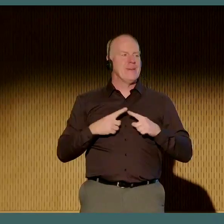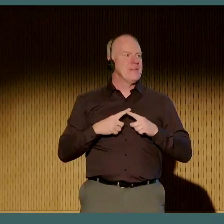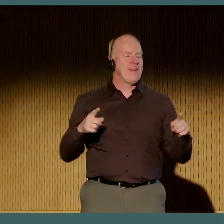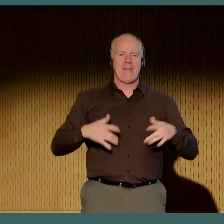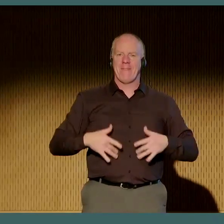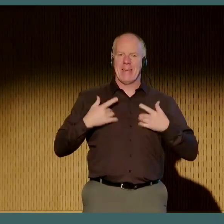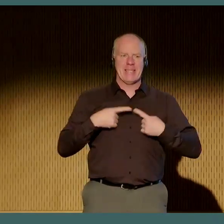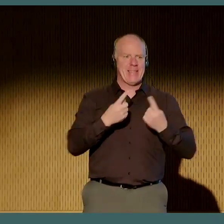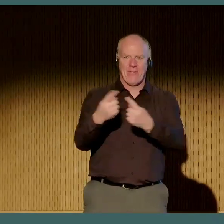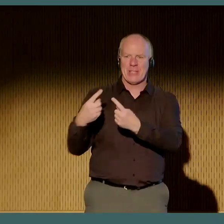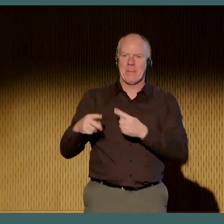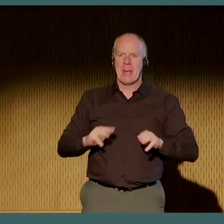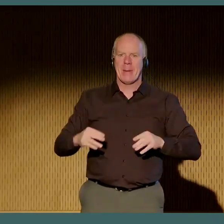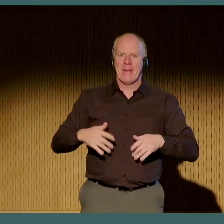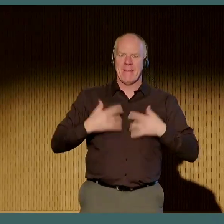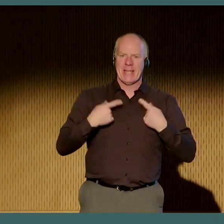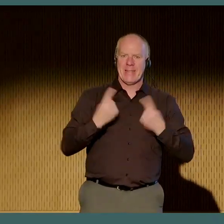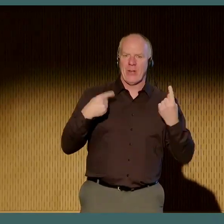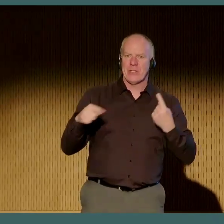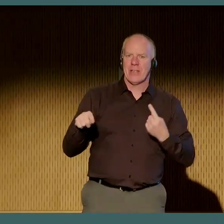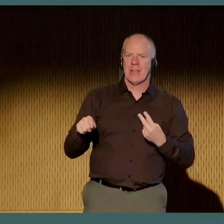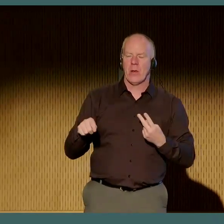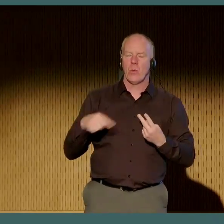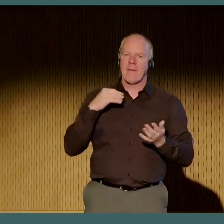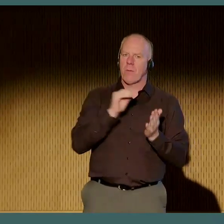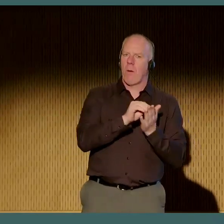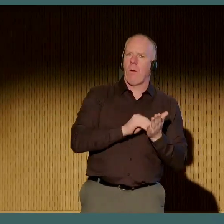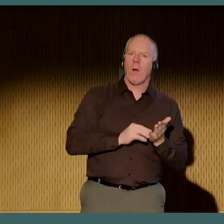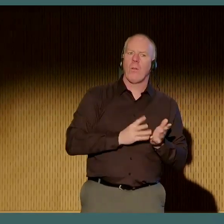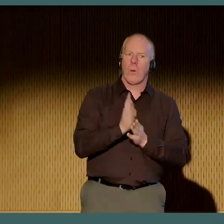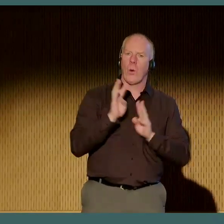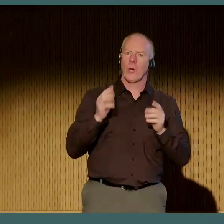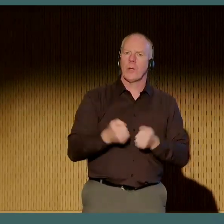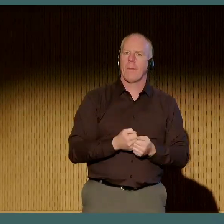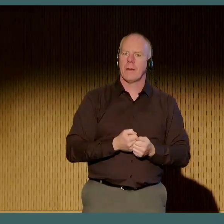experience and that's also something we want to capture in our workshop. So our first step is